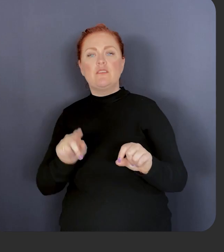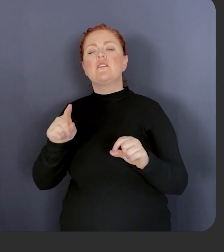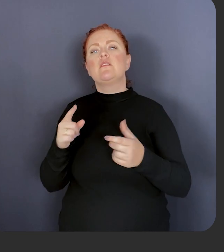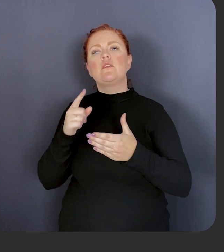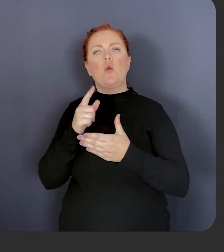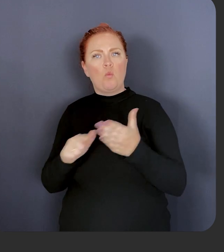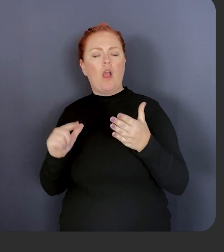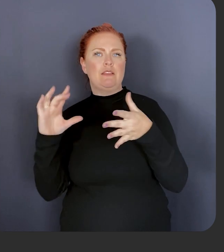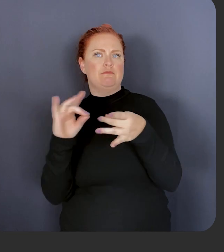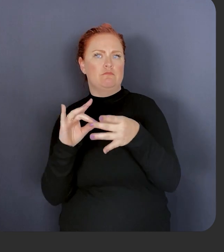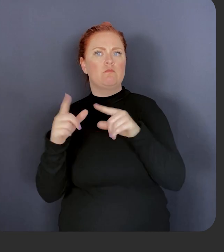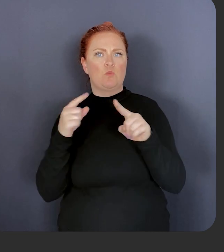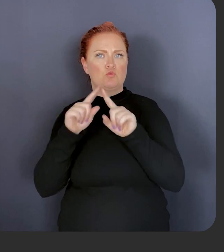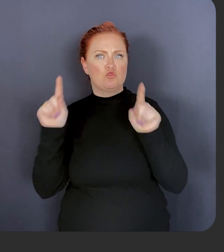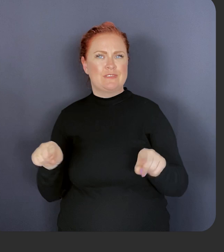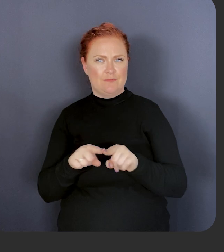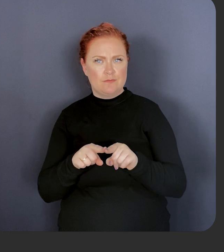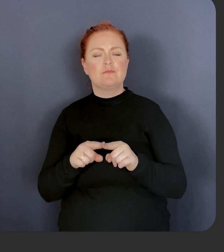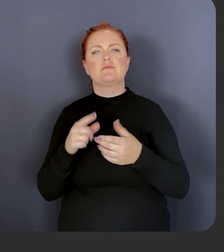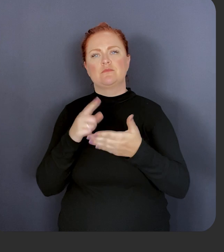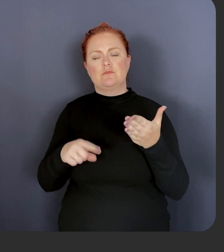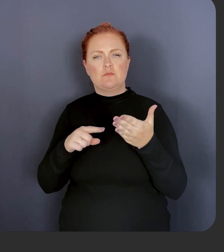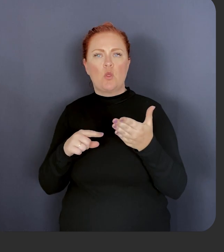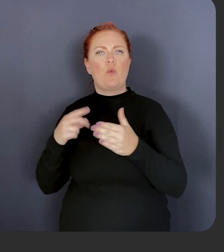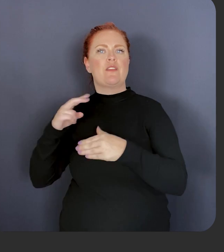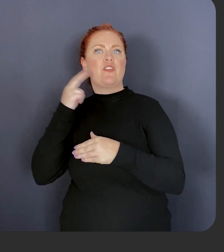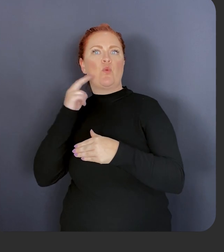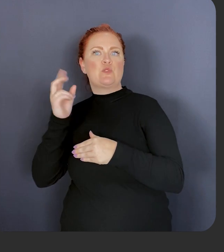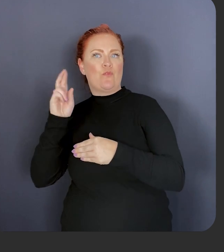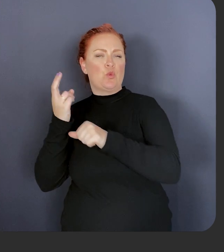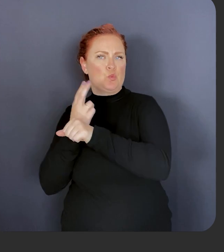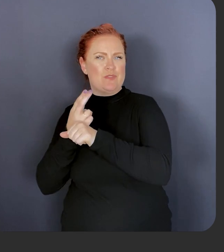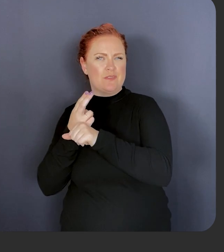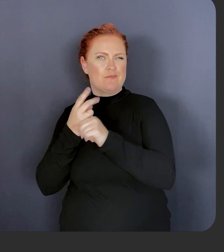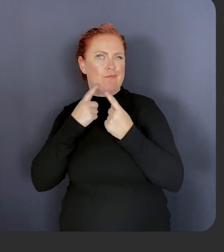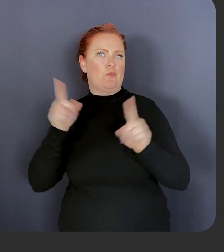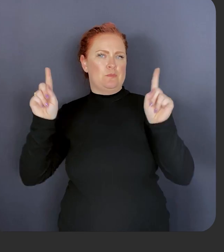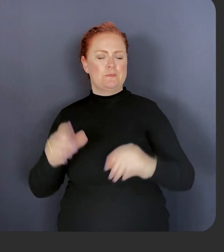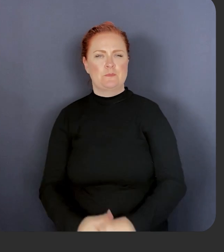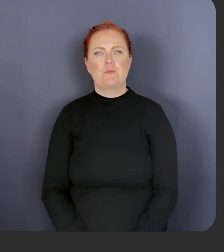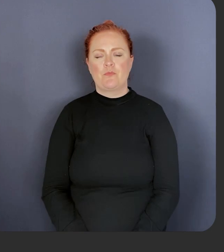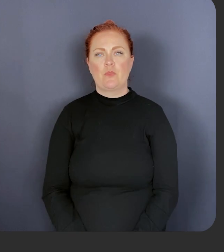that what is being read to the screen or what is being read with voiceover includes that announcement.